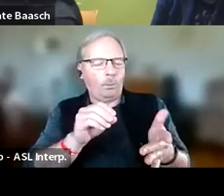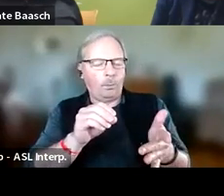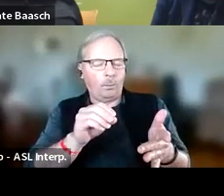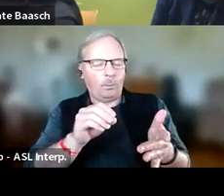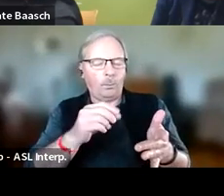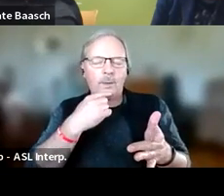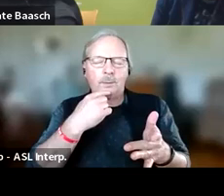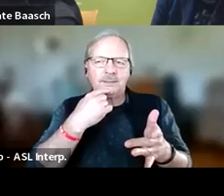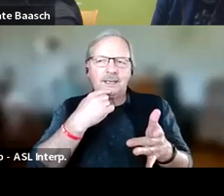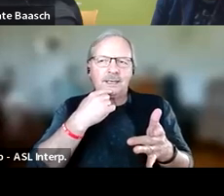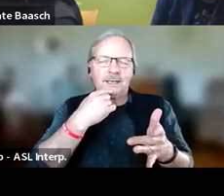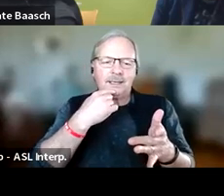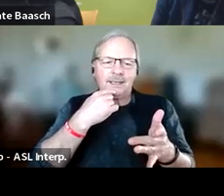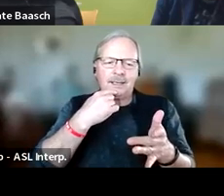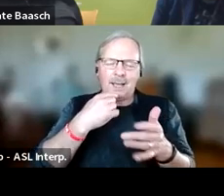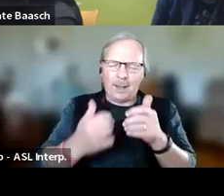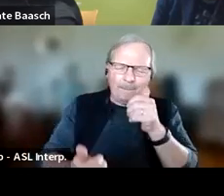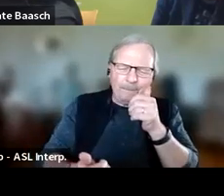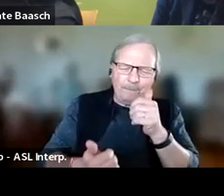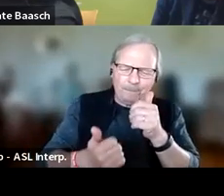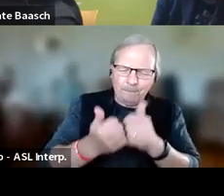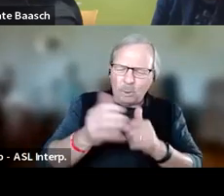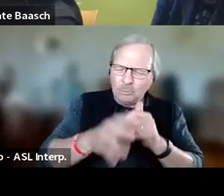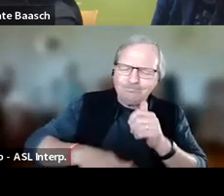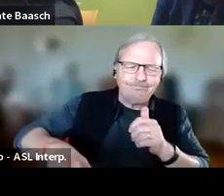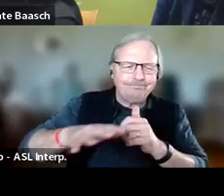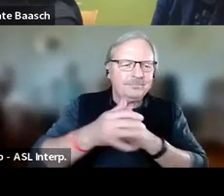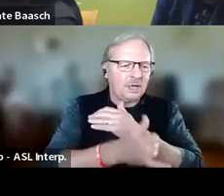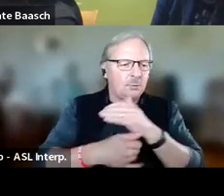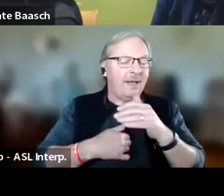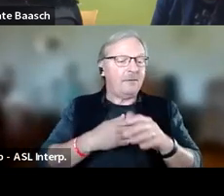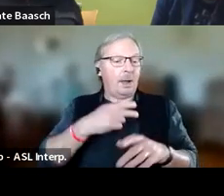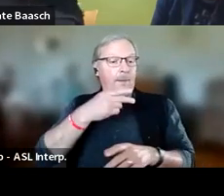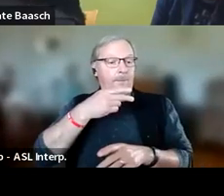I think across most of the country is that we do have professional relations officers for DDS